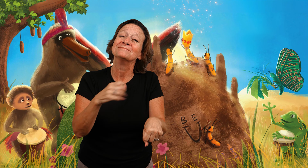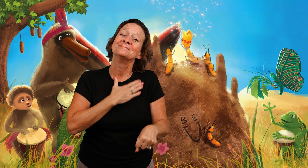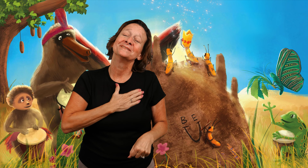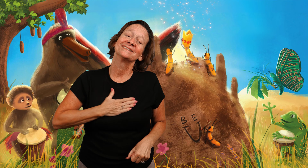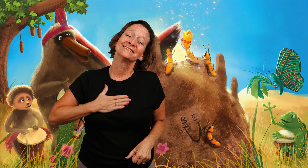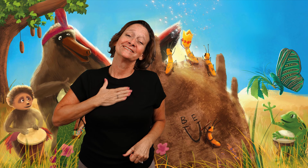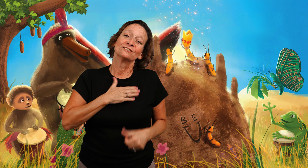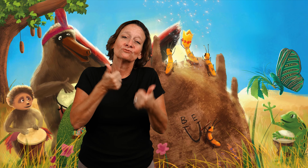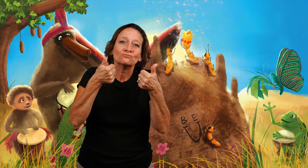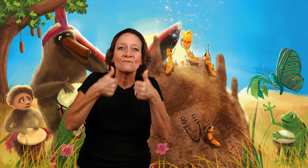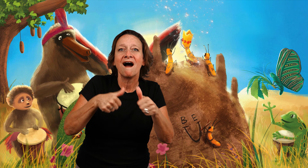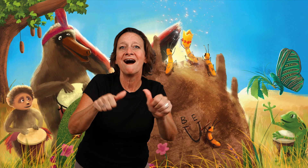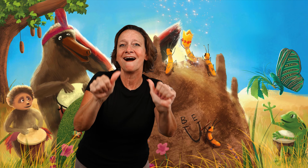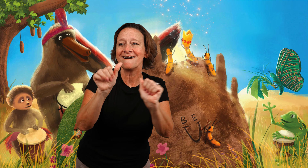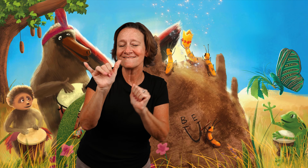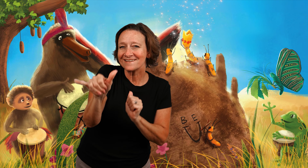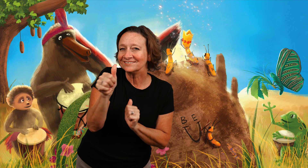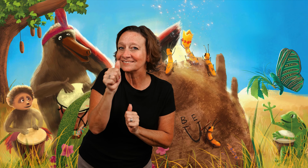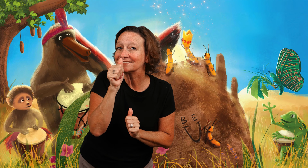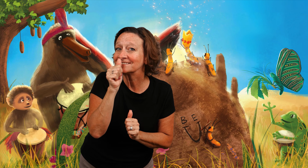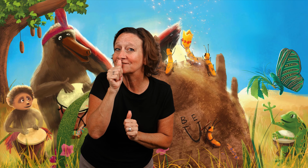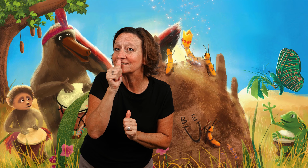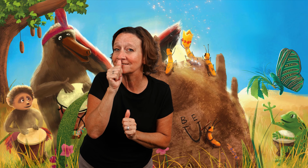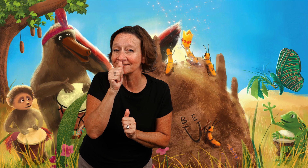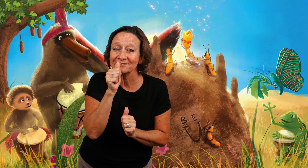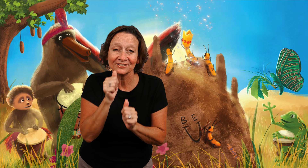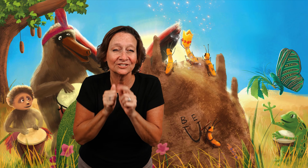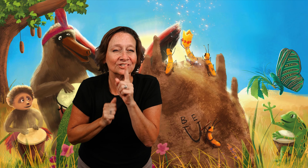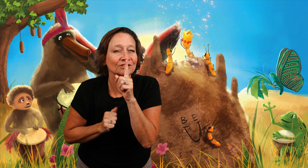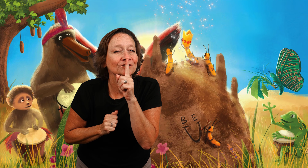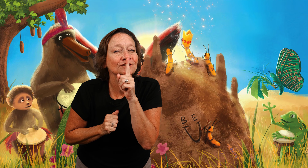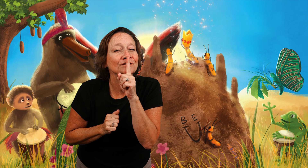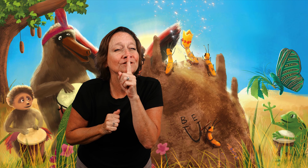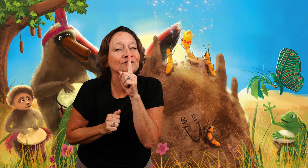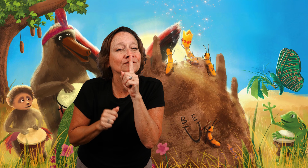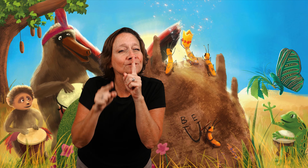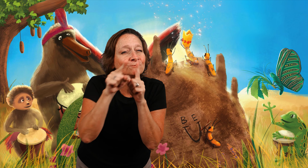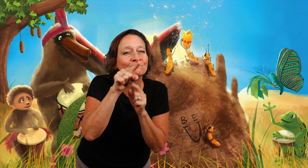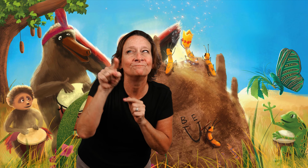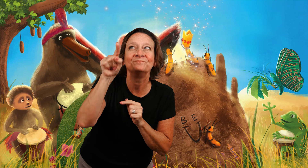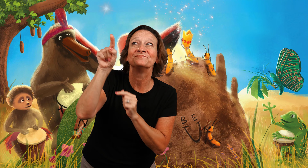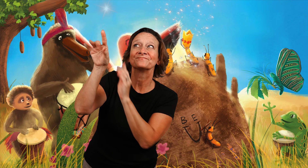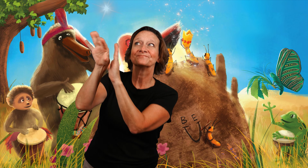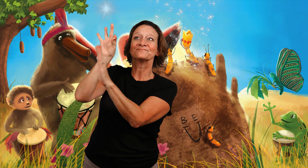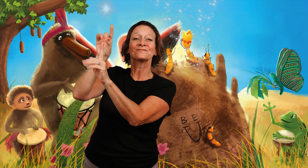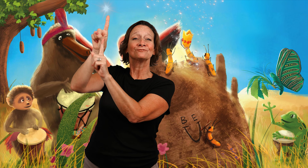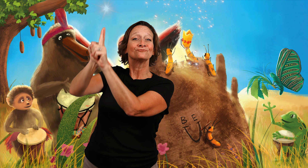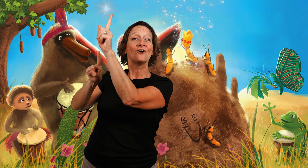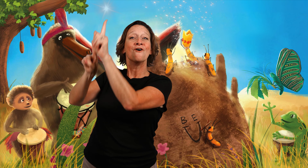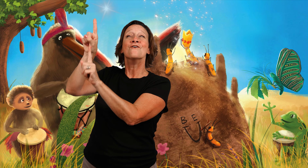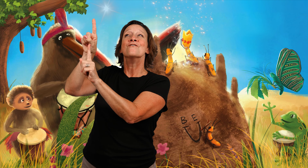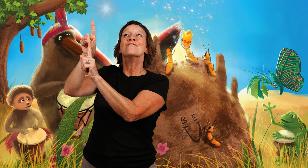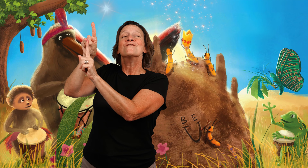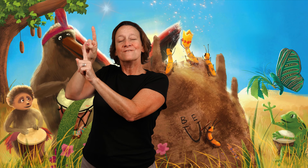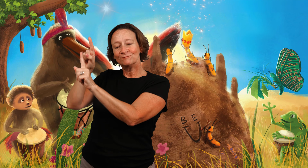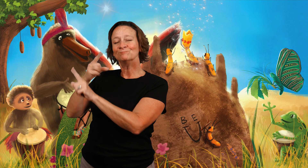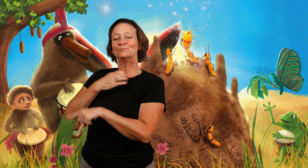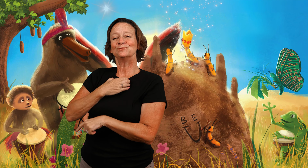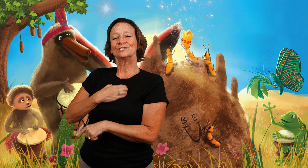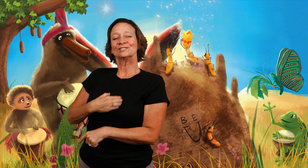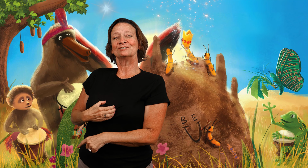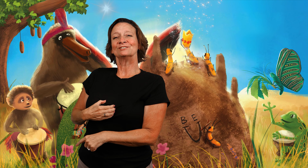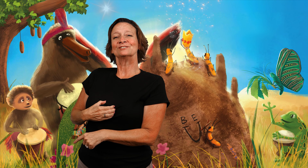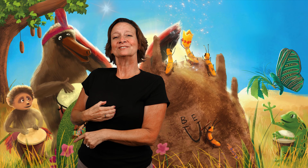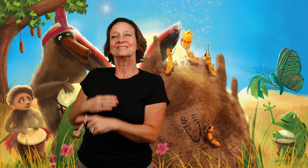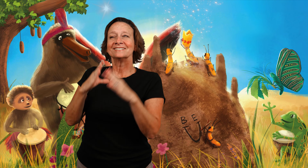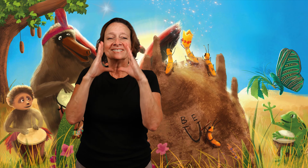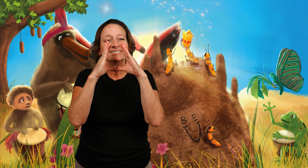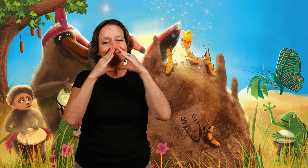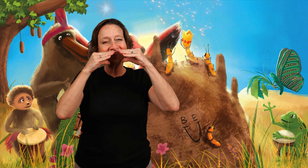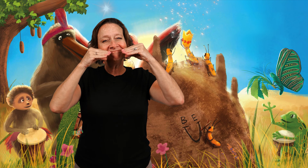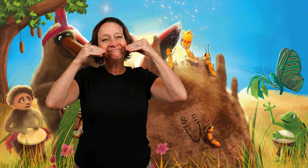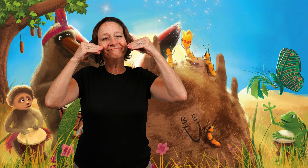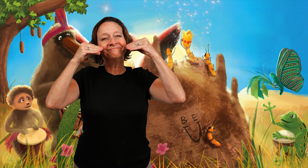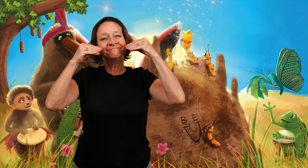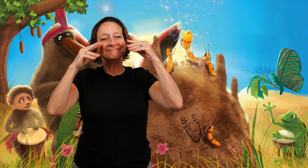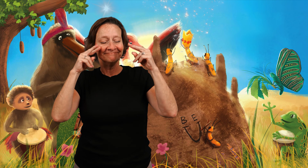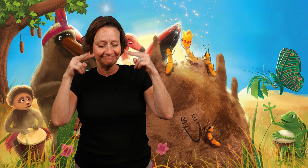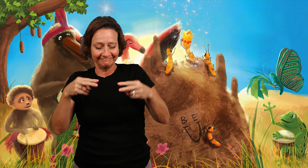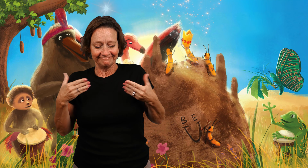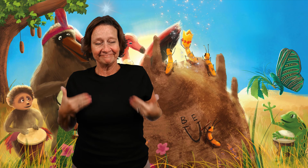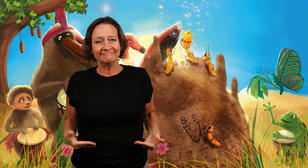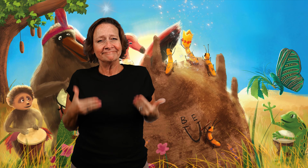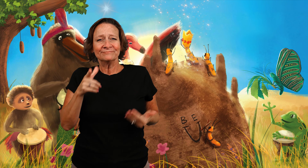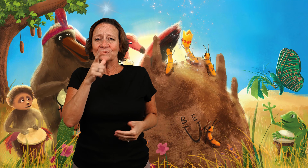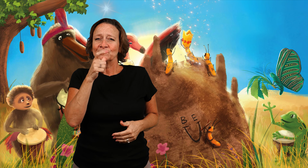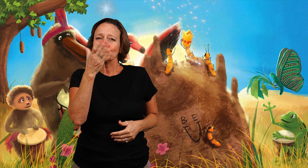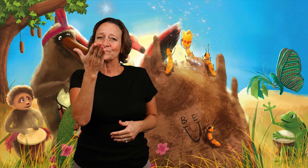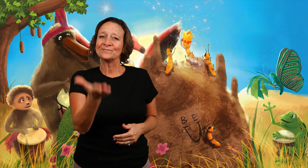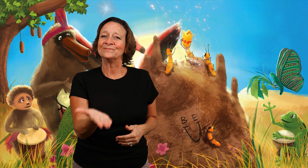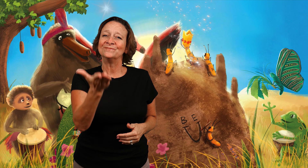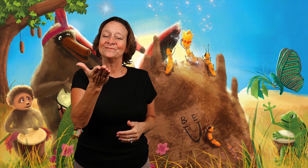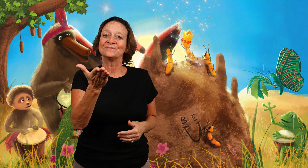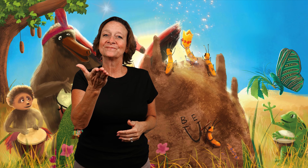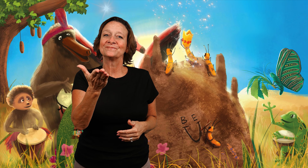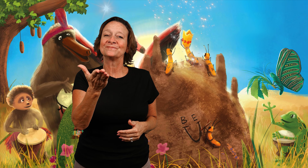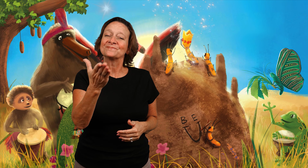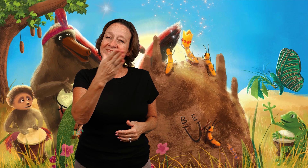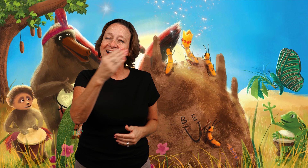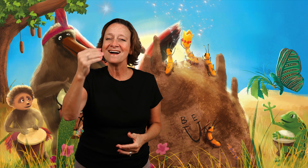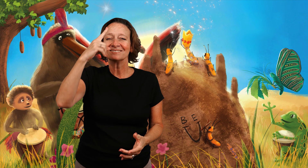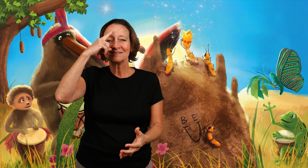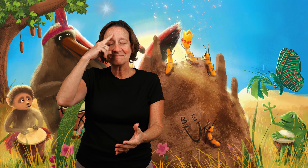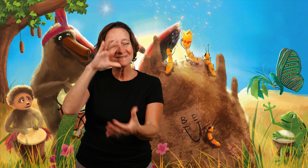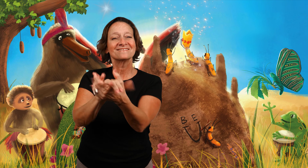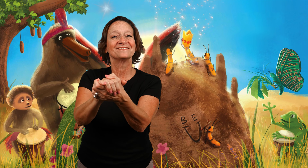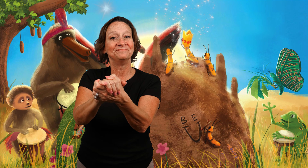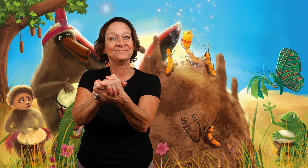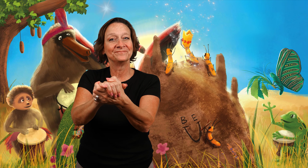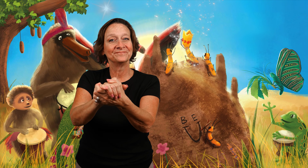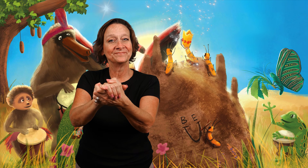So please, try the secret—SHHH! Wish upon your star, SMILE big in who you are and BELIEVE!”